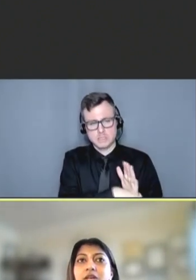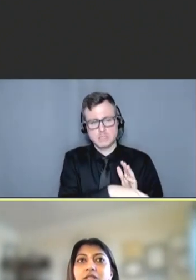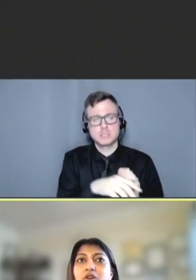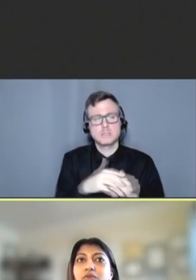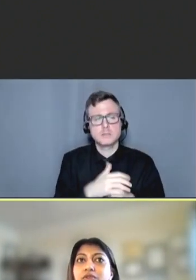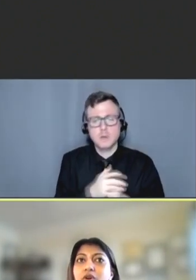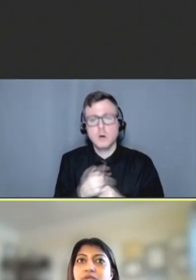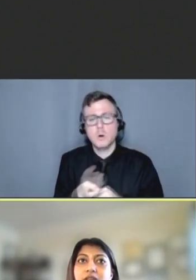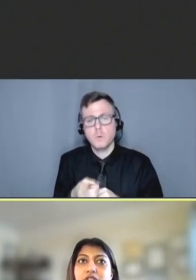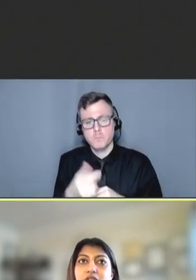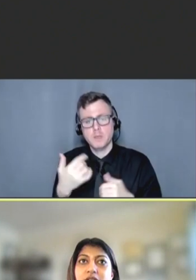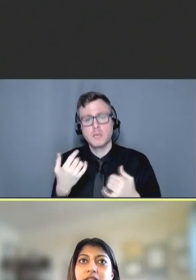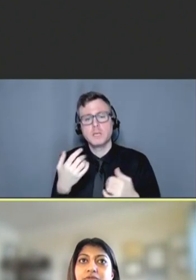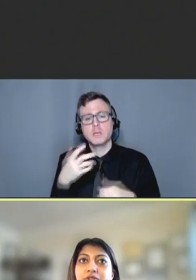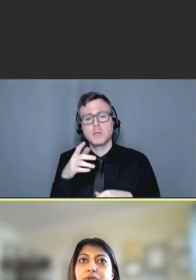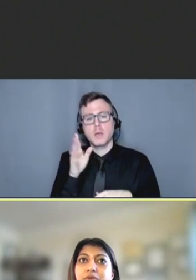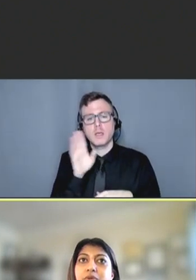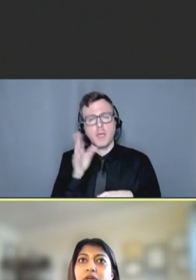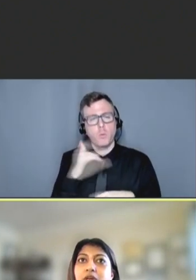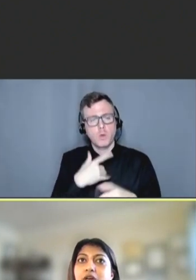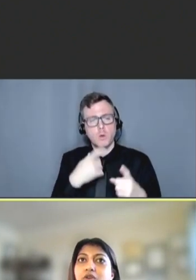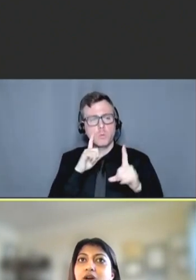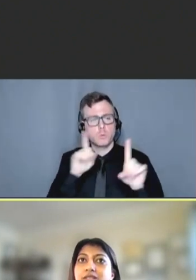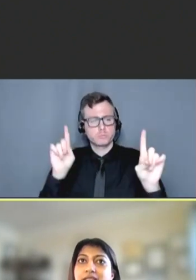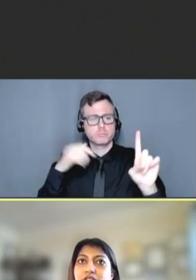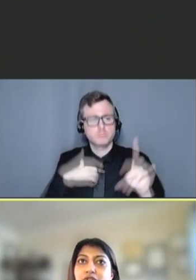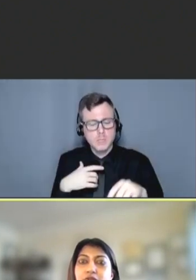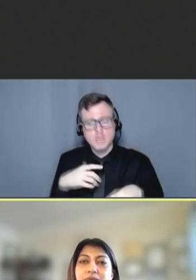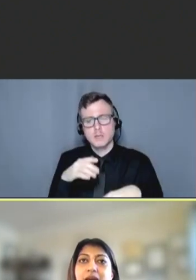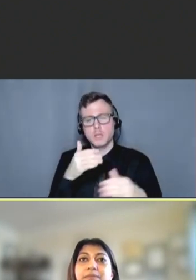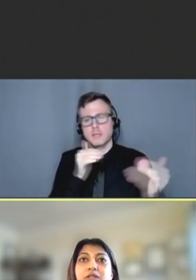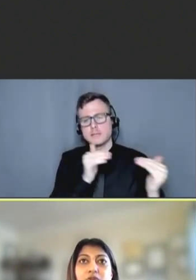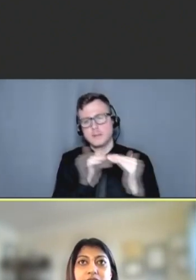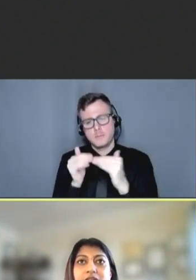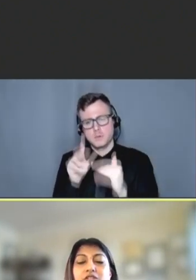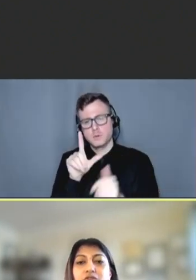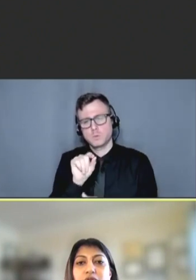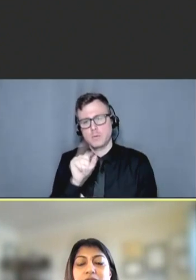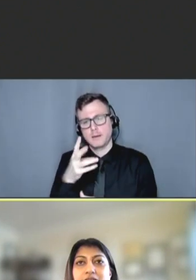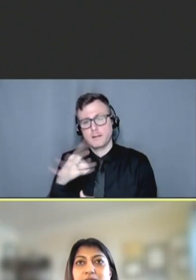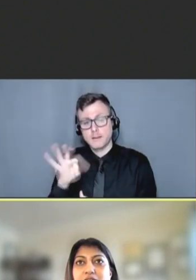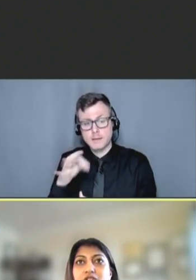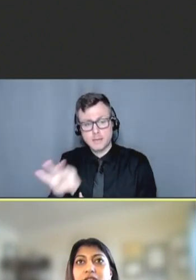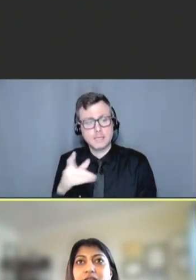The overall reduction in flu across age groups happened across age groups, especially in